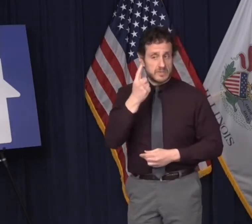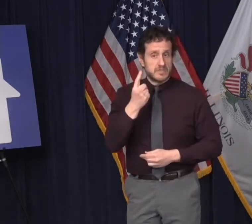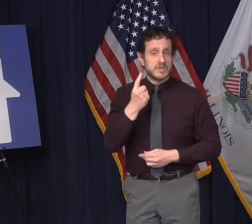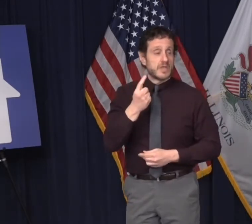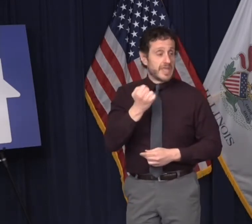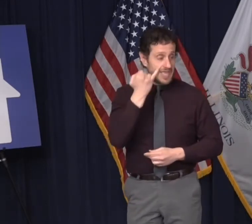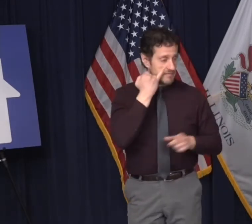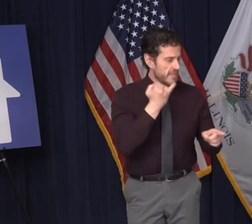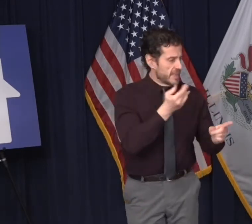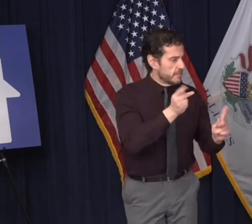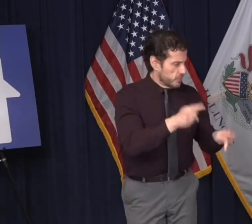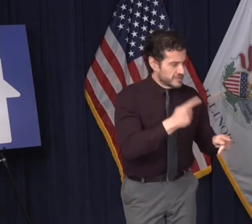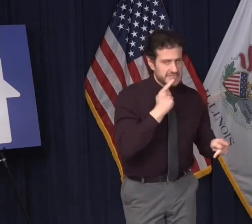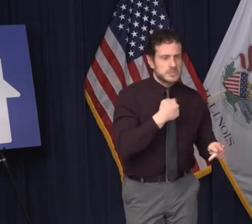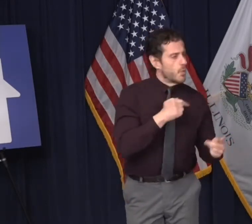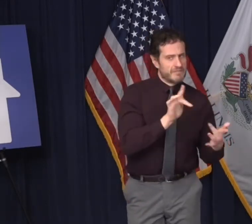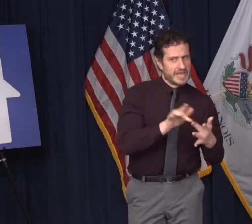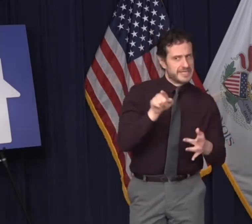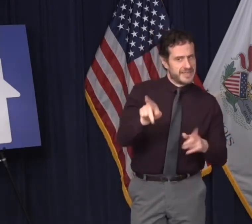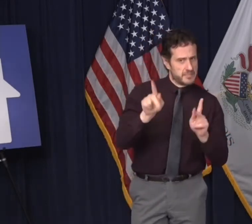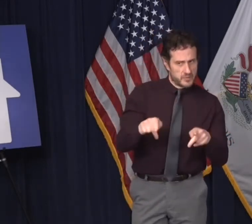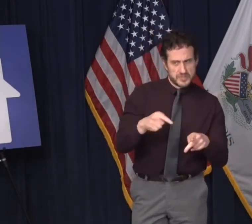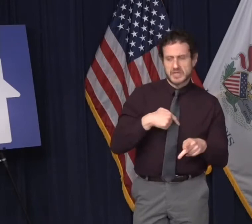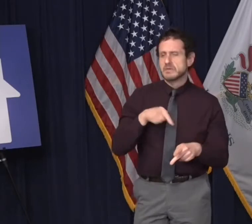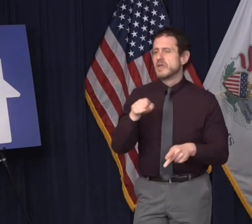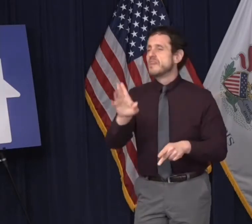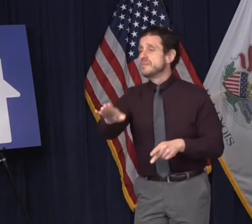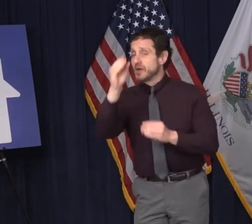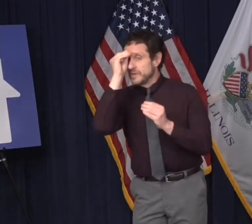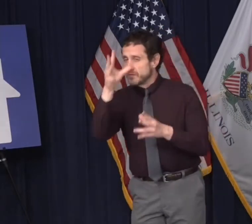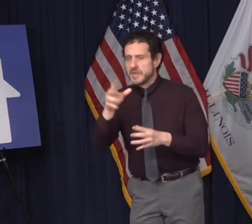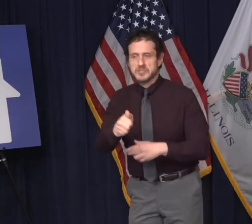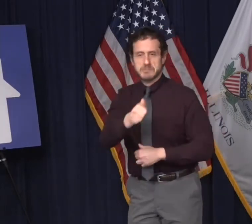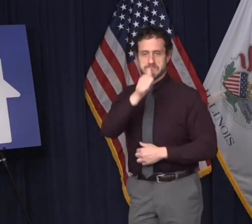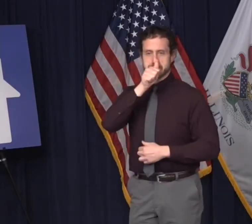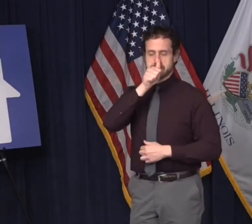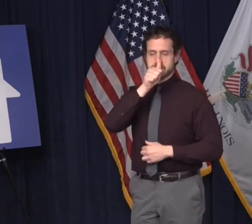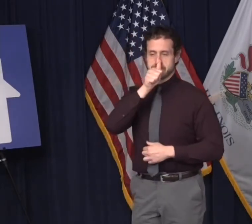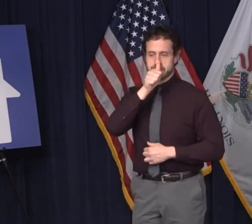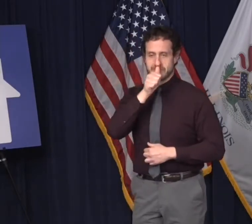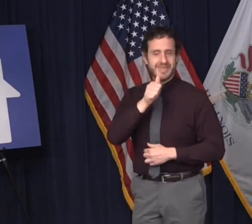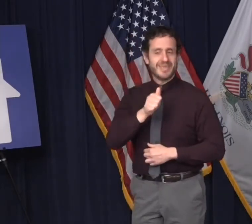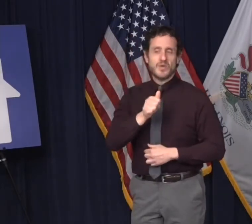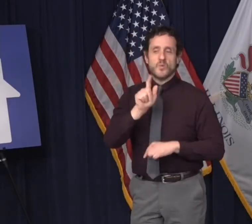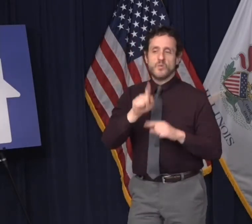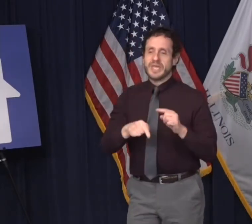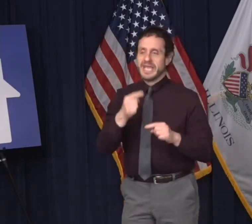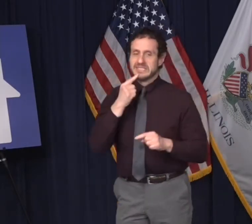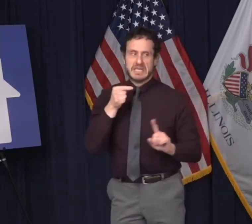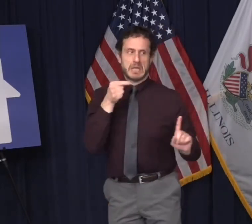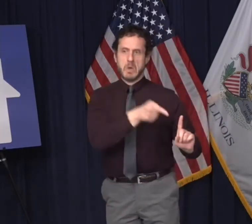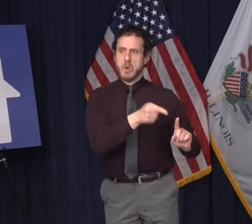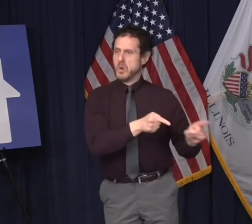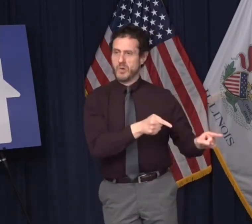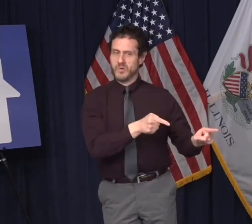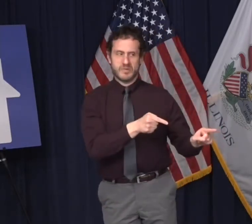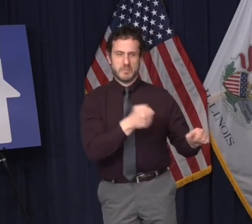TRACING, SO TO BE CLEAR CONTACTS WILL REMAIN ANONYMOUS. LOOKING BACKWARD AND POINTING FINGERS DOESN'T HELP ANYONE IN